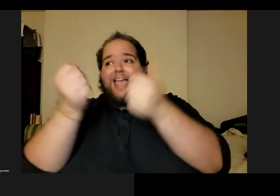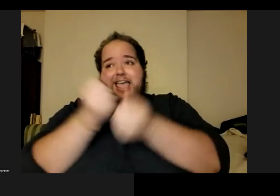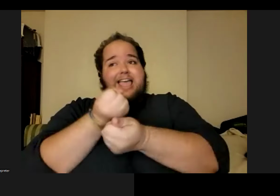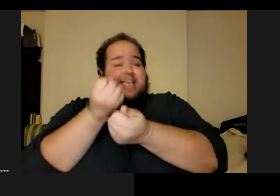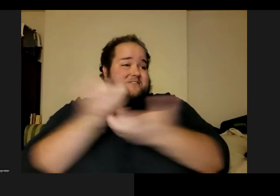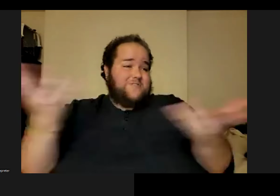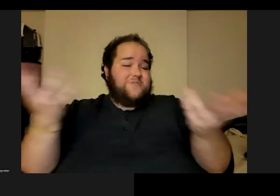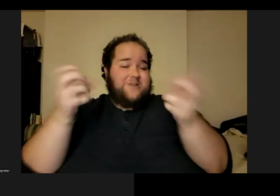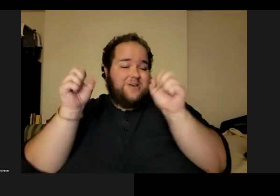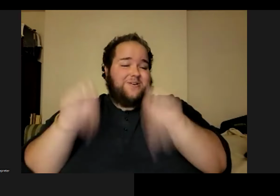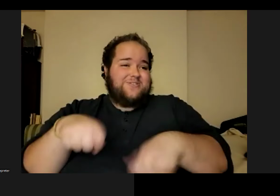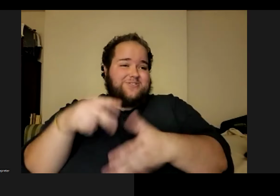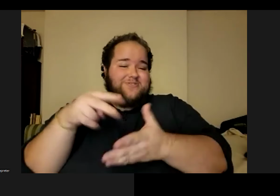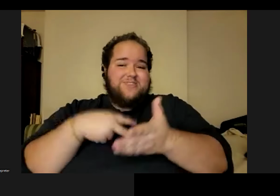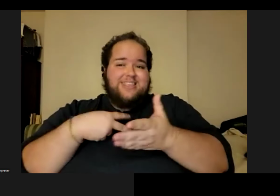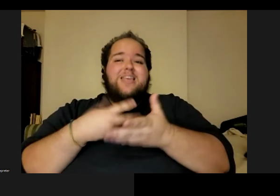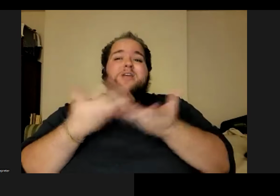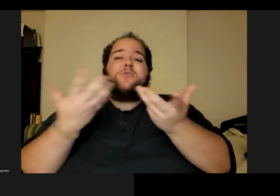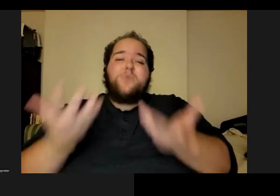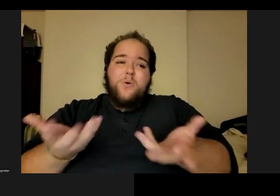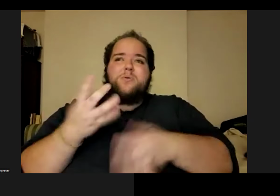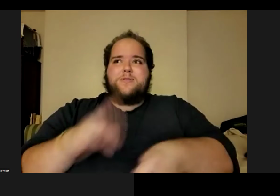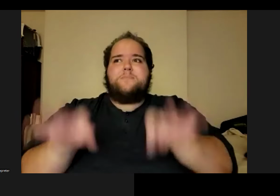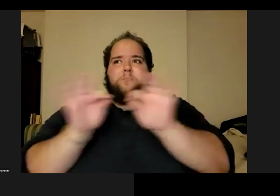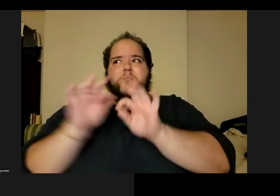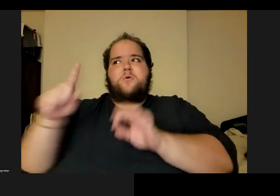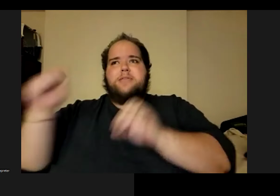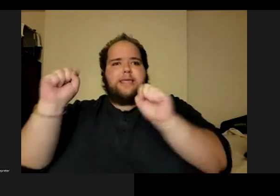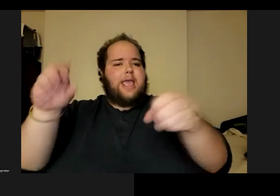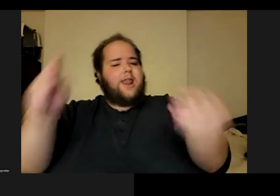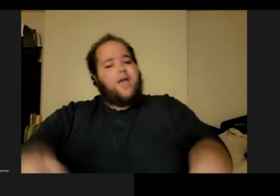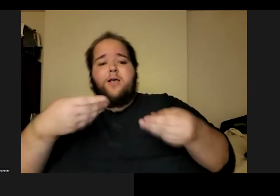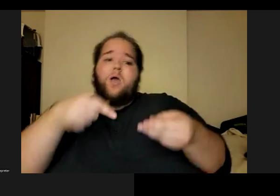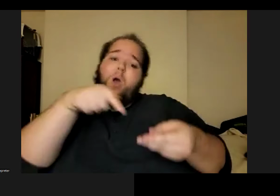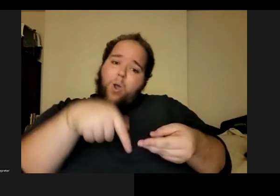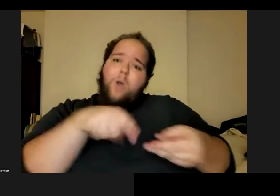So it's important that you know True. People can pick it up and go, hey, I love Tanya's work.